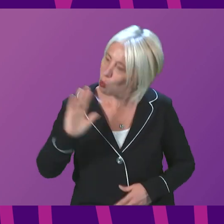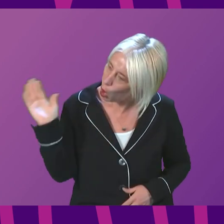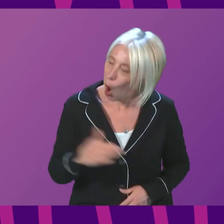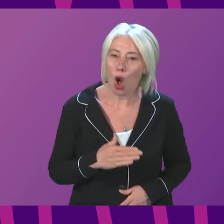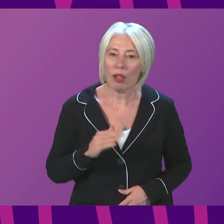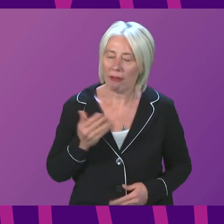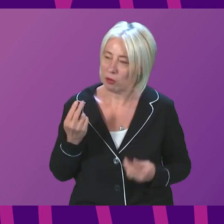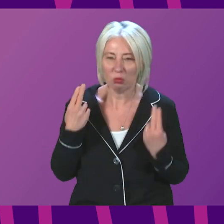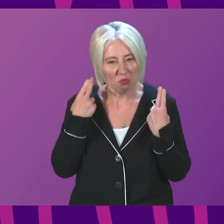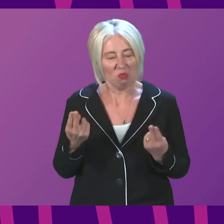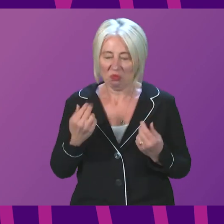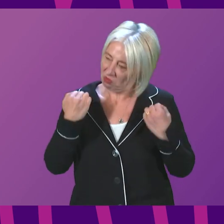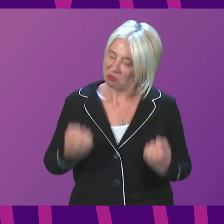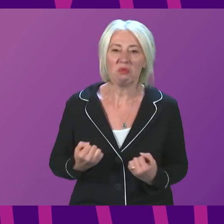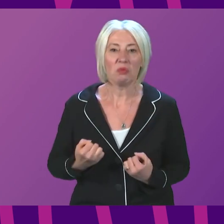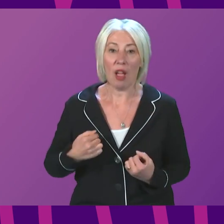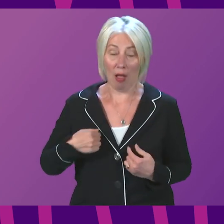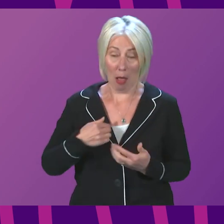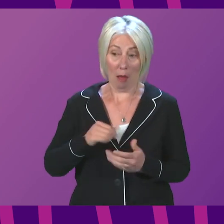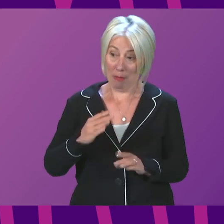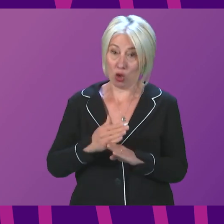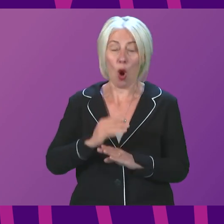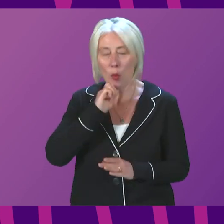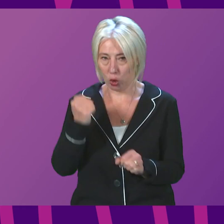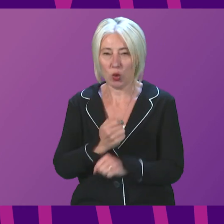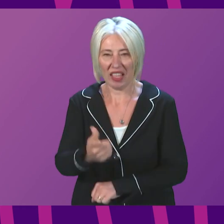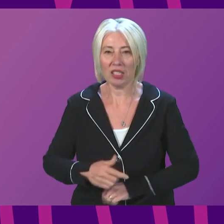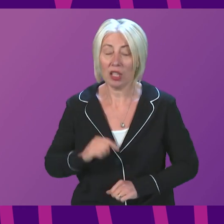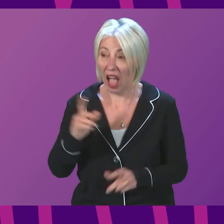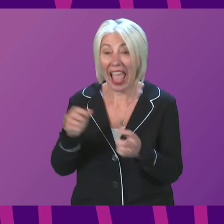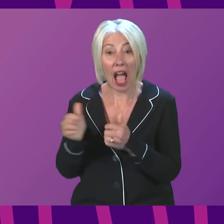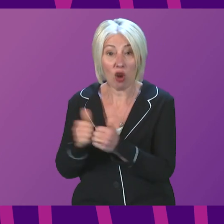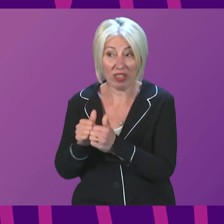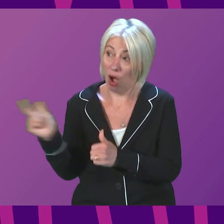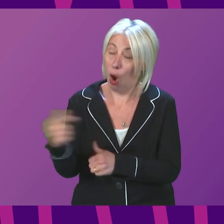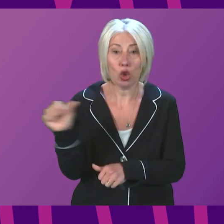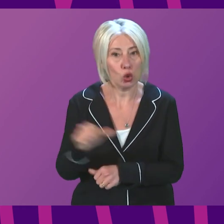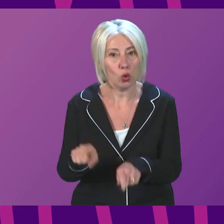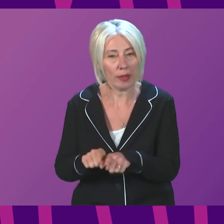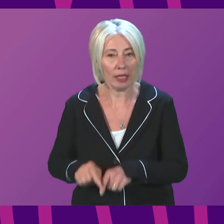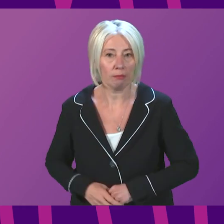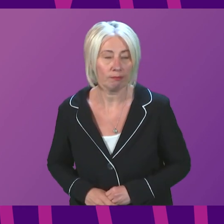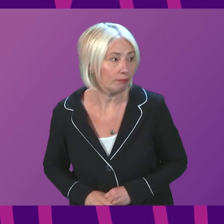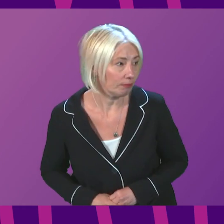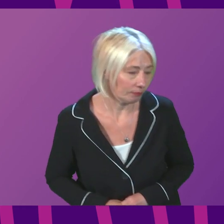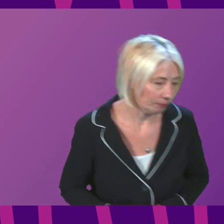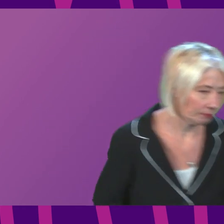For my part, I will do so, and I encourage everybody else to do likewise.